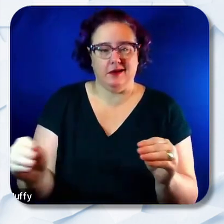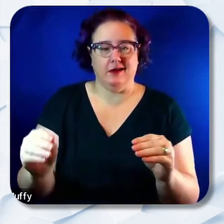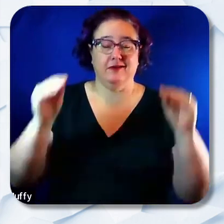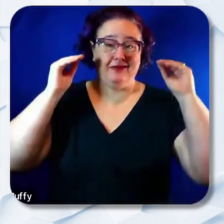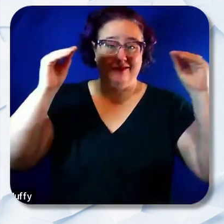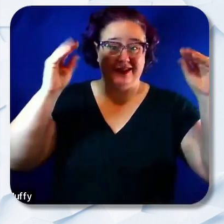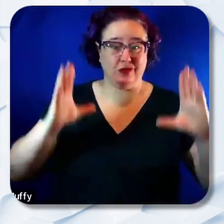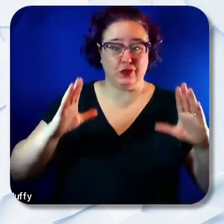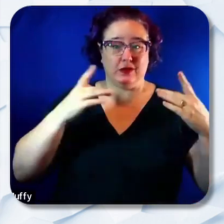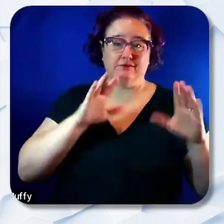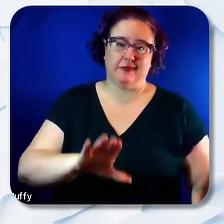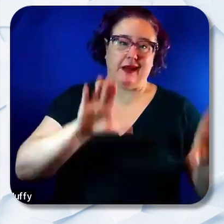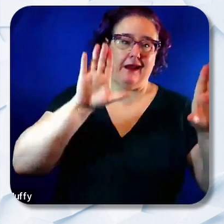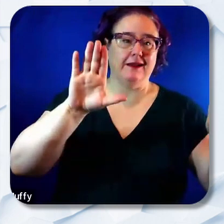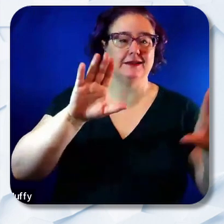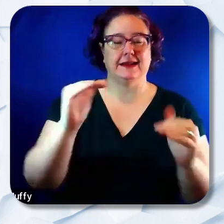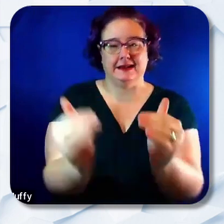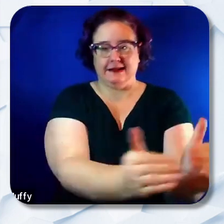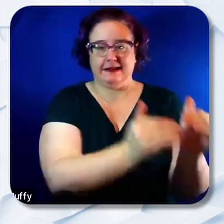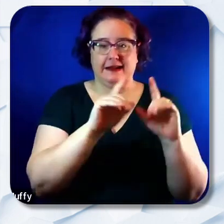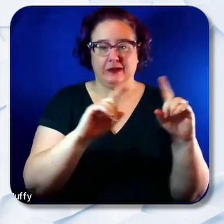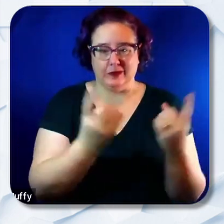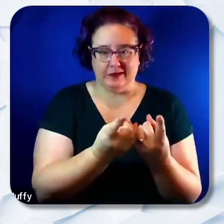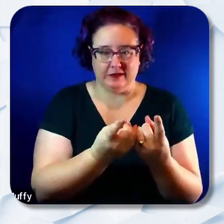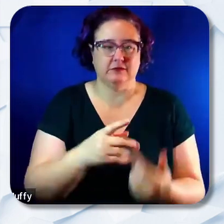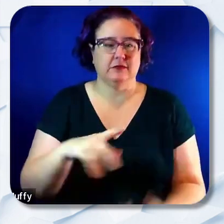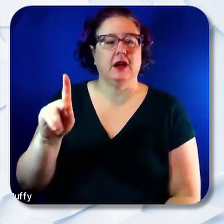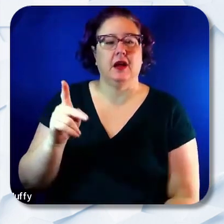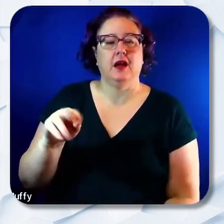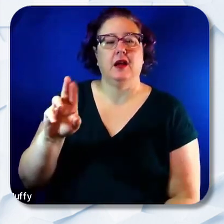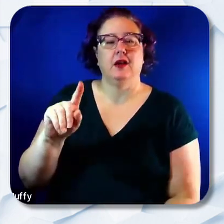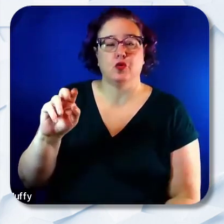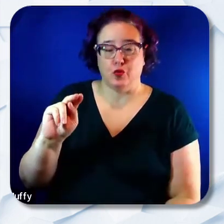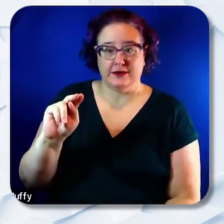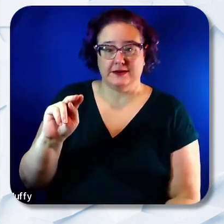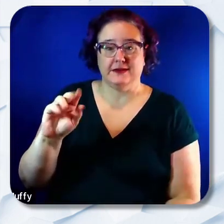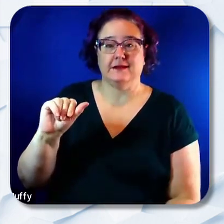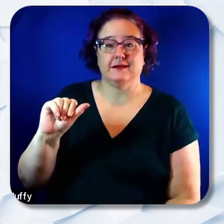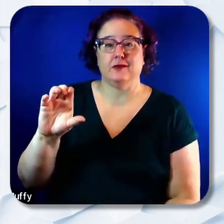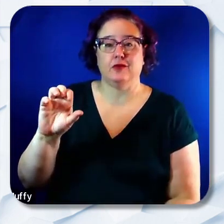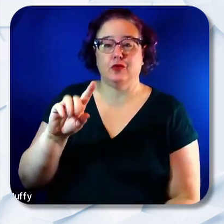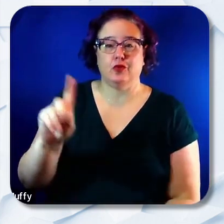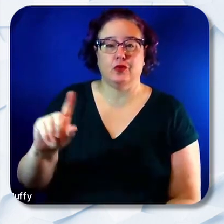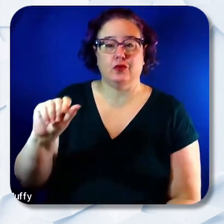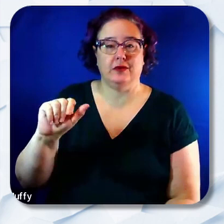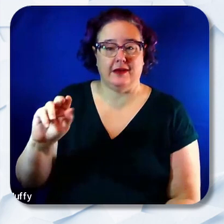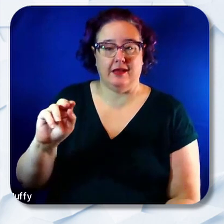Division, Kristin Cruz Allen, Educator Administrator I, Alexis Clift, Education Programs Consultant,